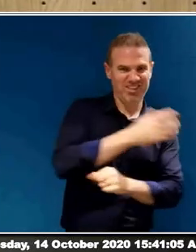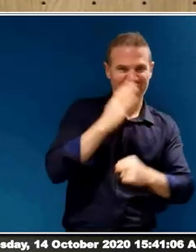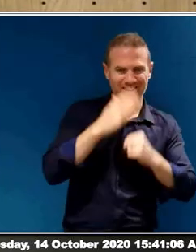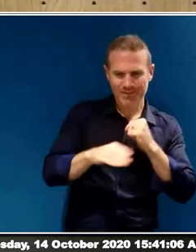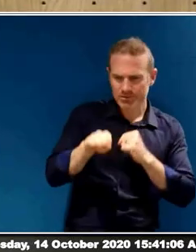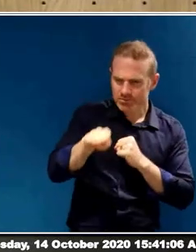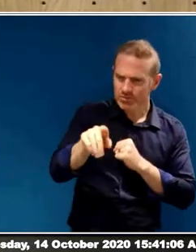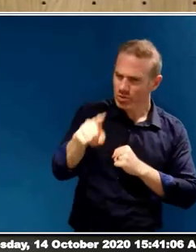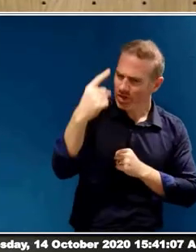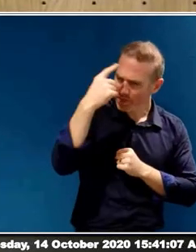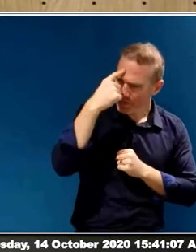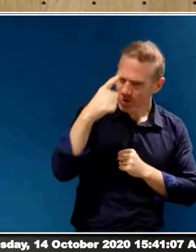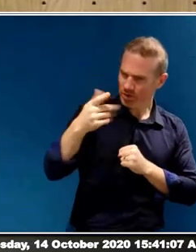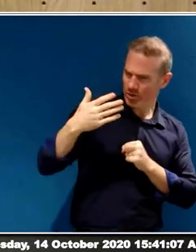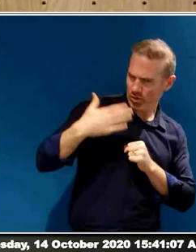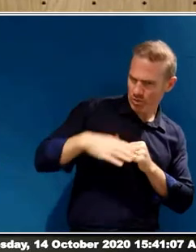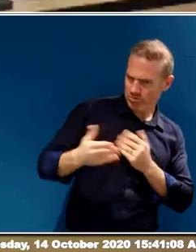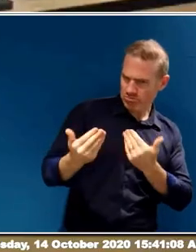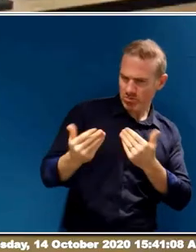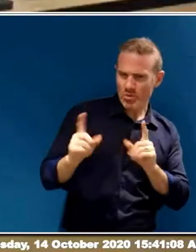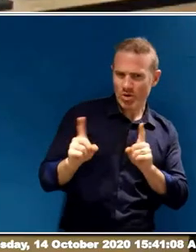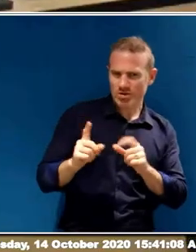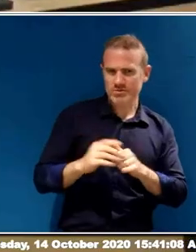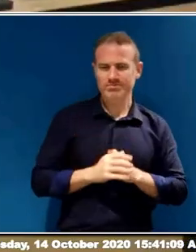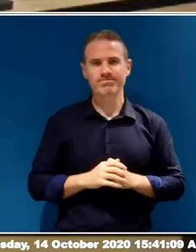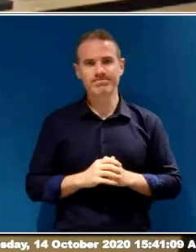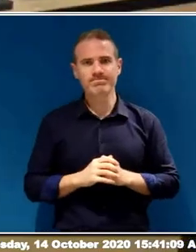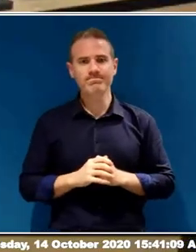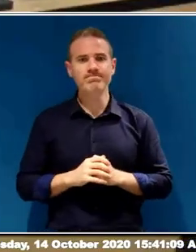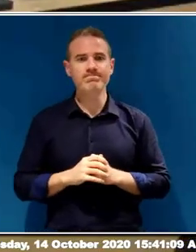We also need to consider how the law can be enforced, don't we?